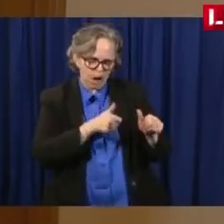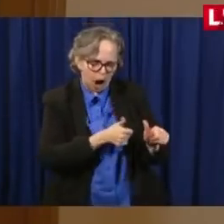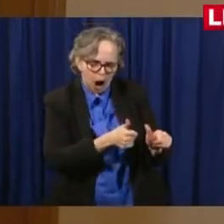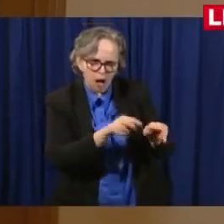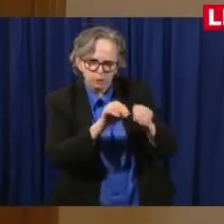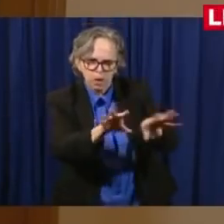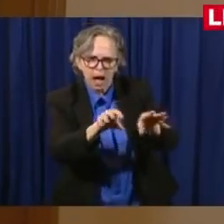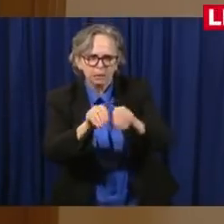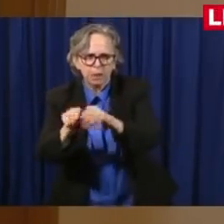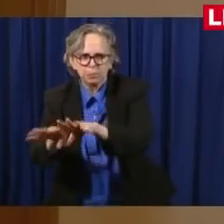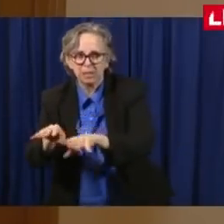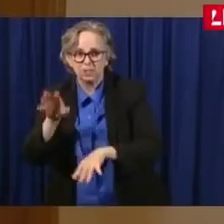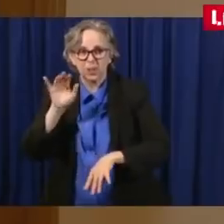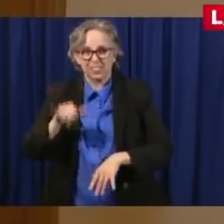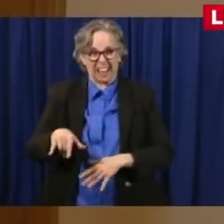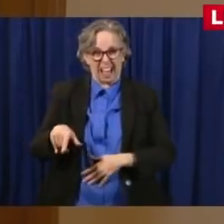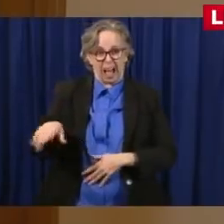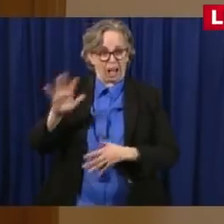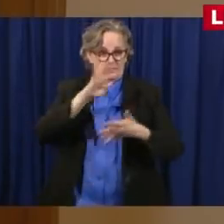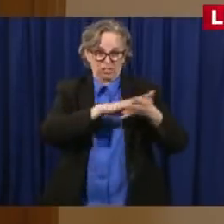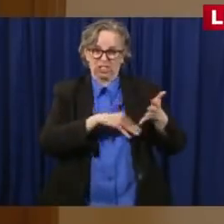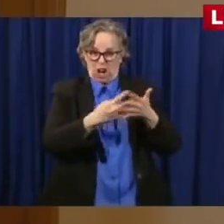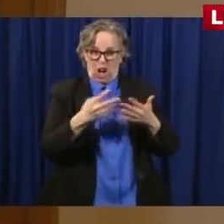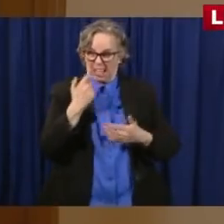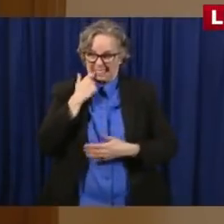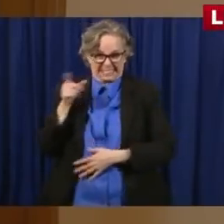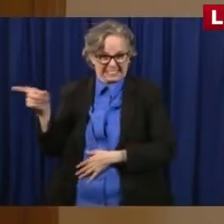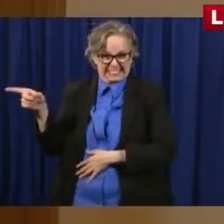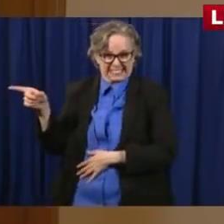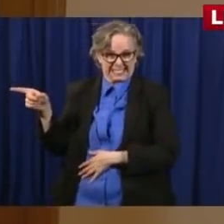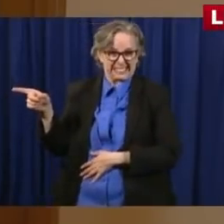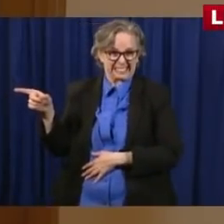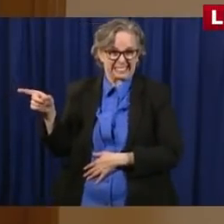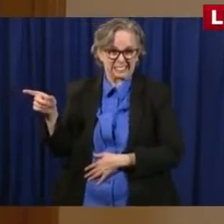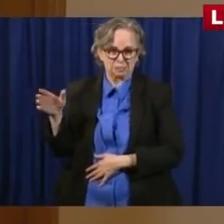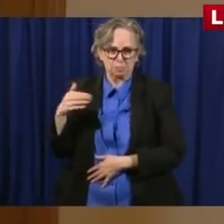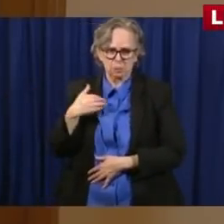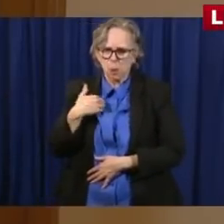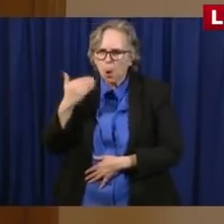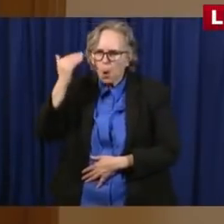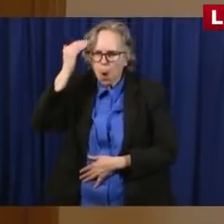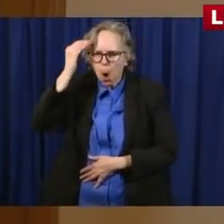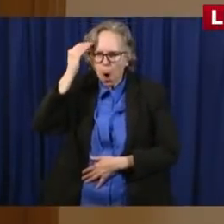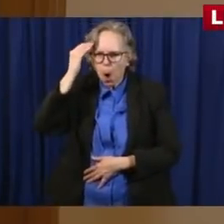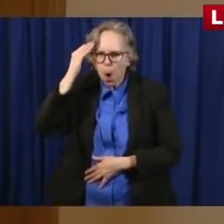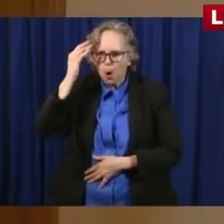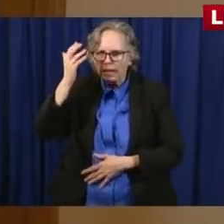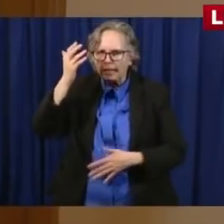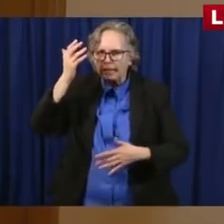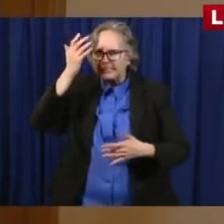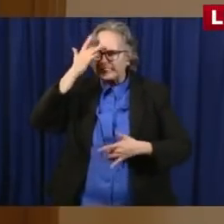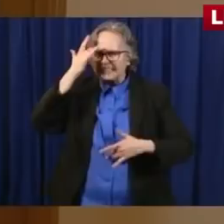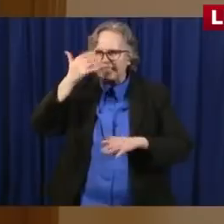IT IS ALL BASED ON HOW IT SPREADS. THIS IS US BEFORE.